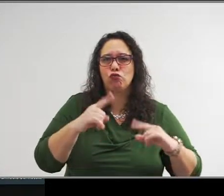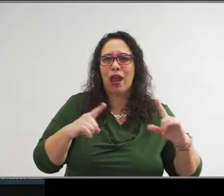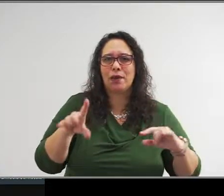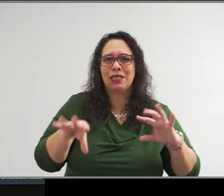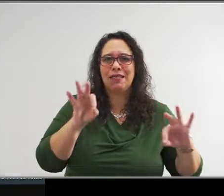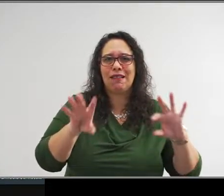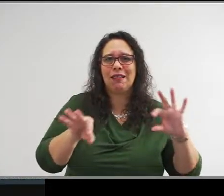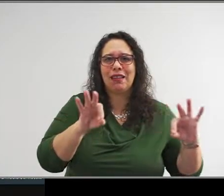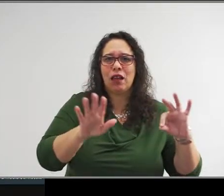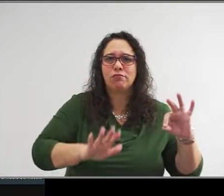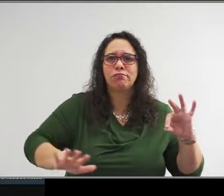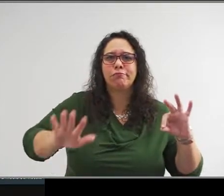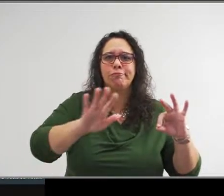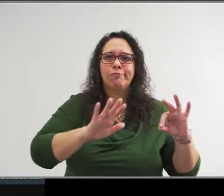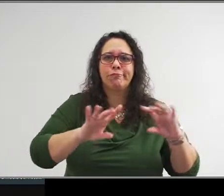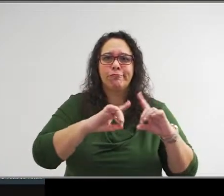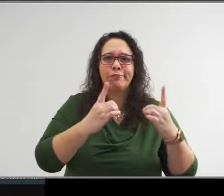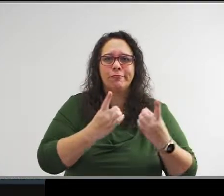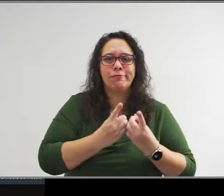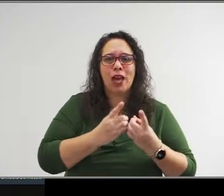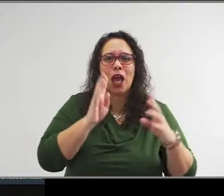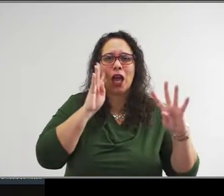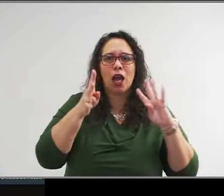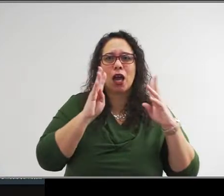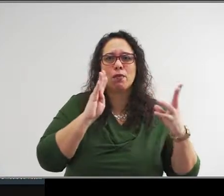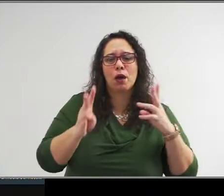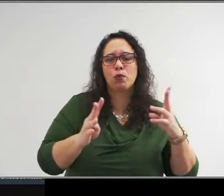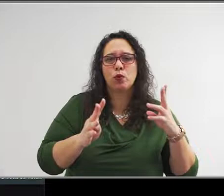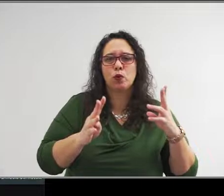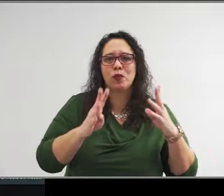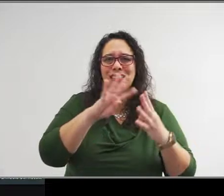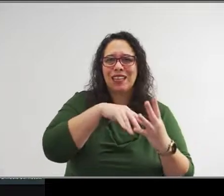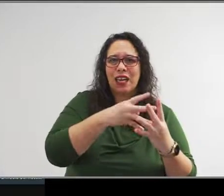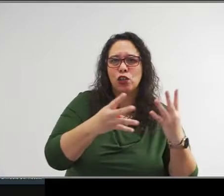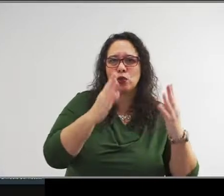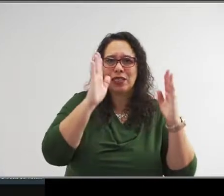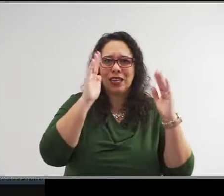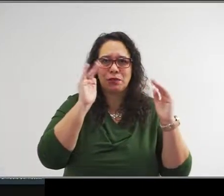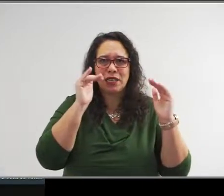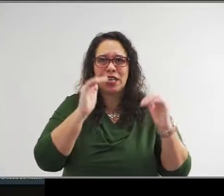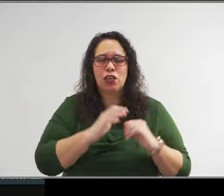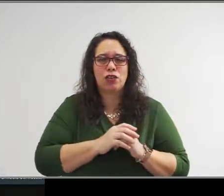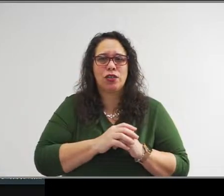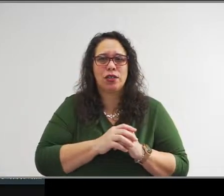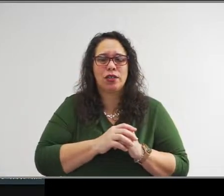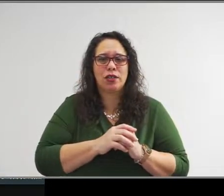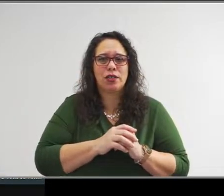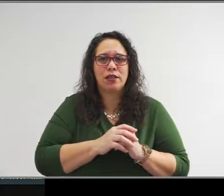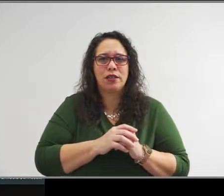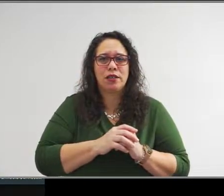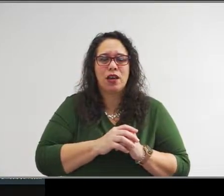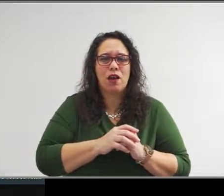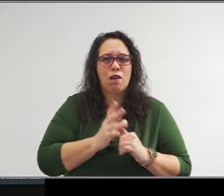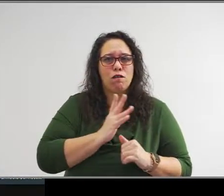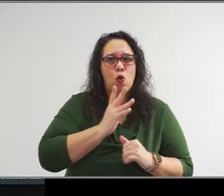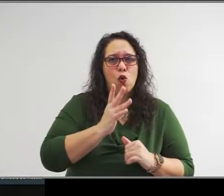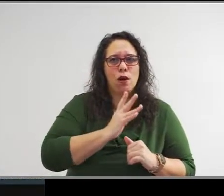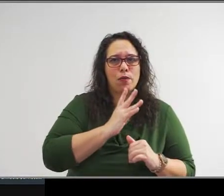come up with workable class with schedules and expectations. When you informal meetings with teachers such as coffees with Chris,